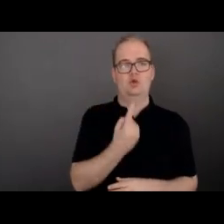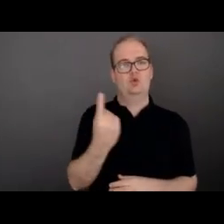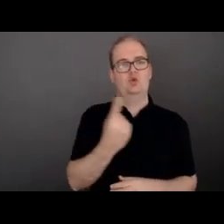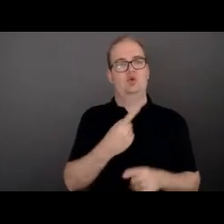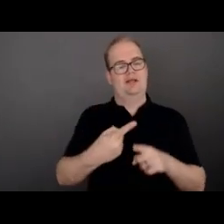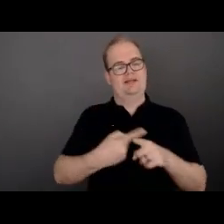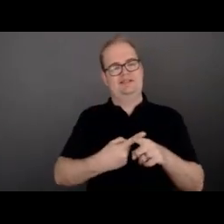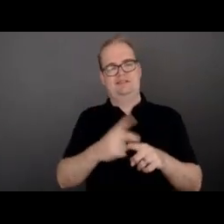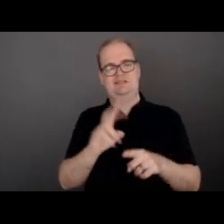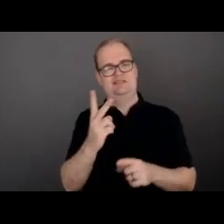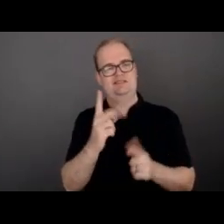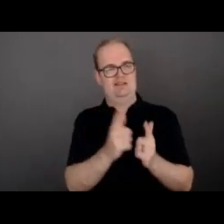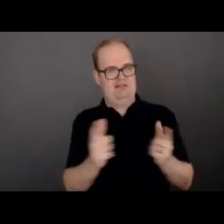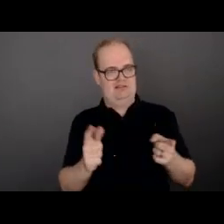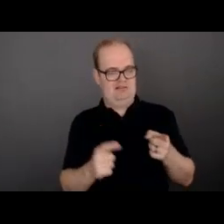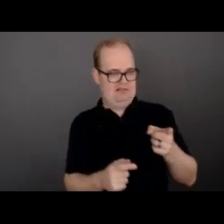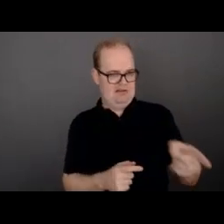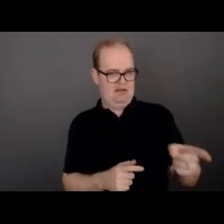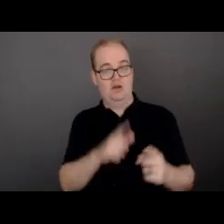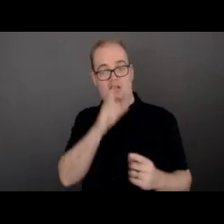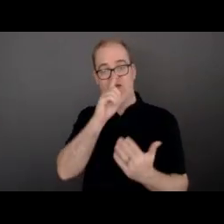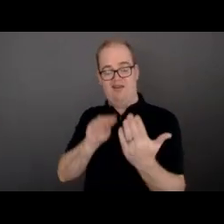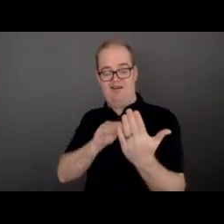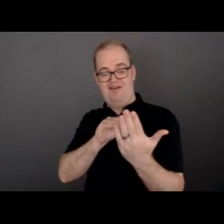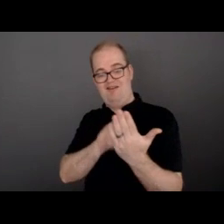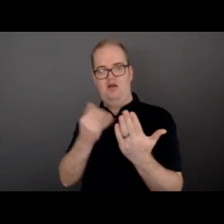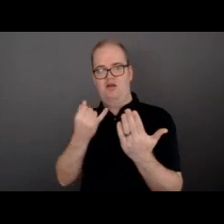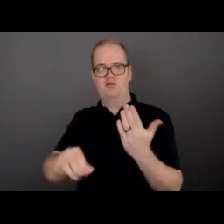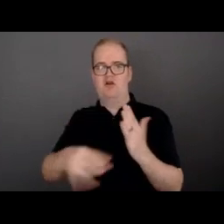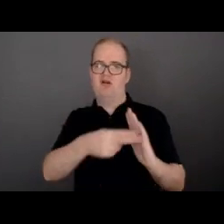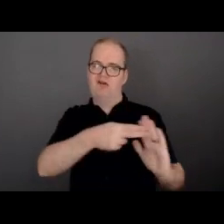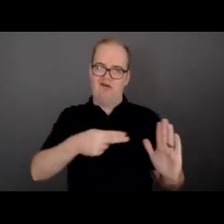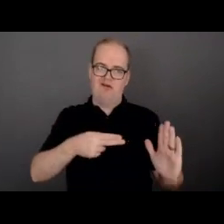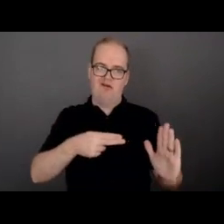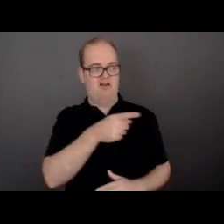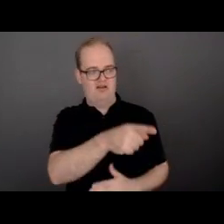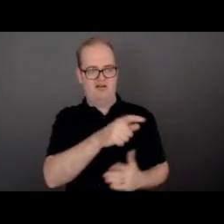mislabelled as the respondent when they're actually the person in most need of protection.